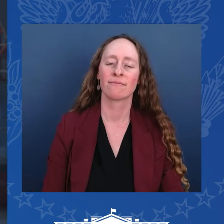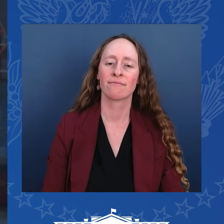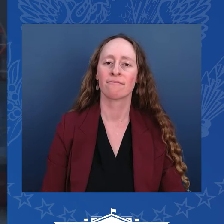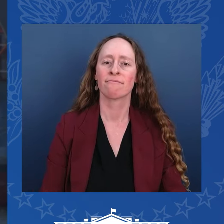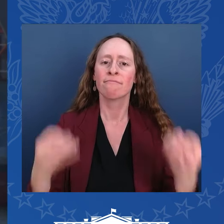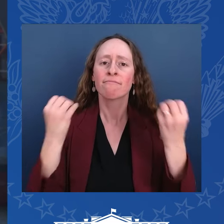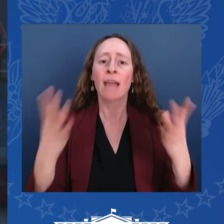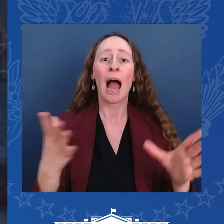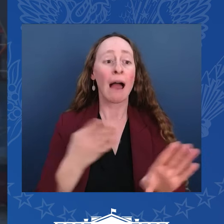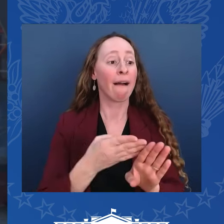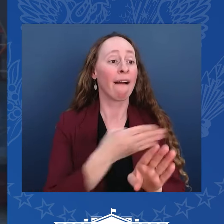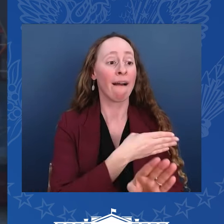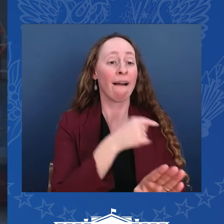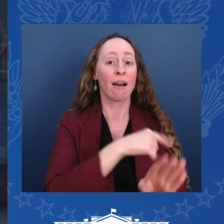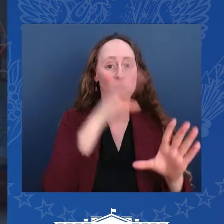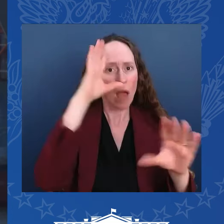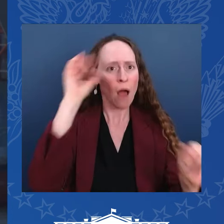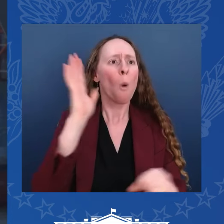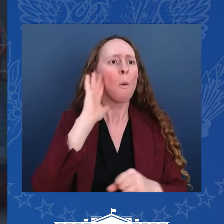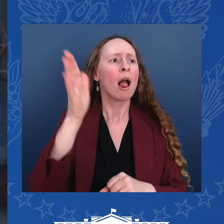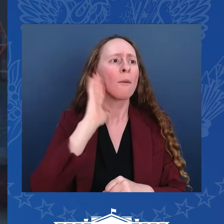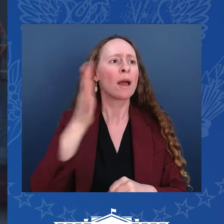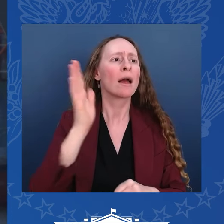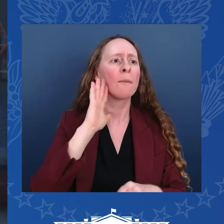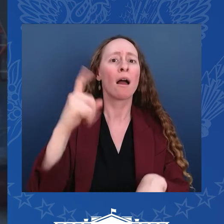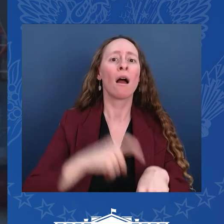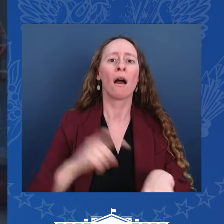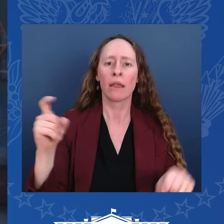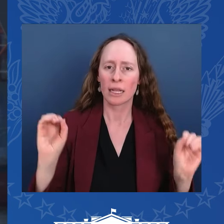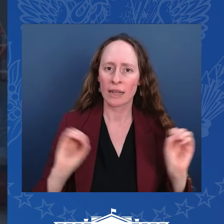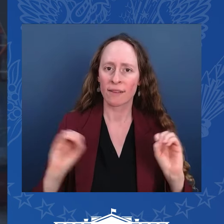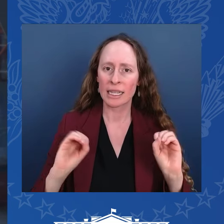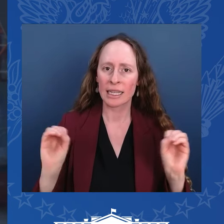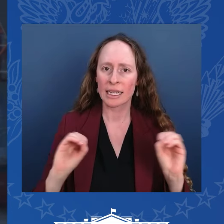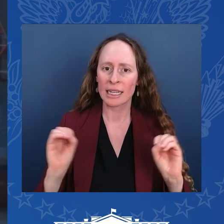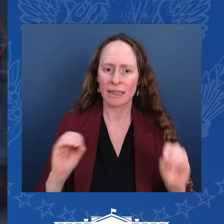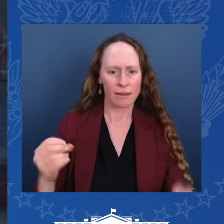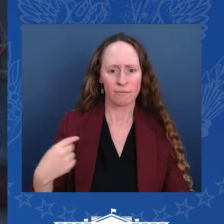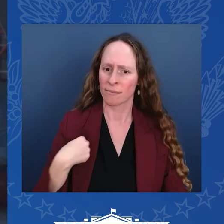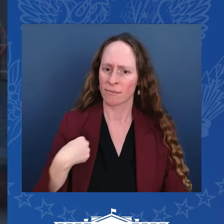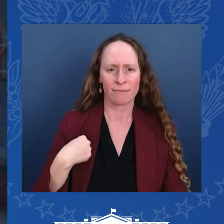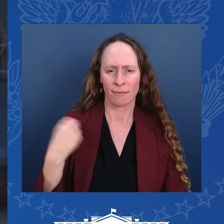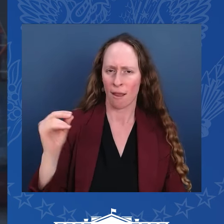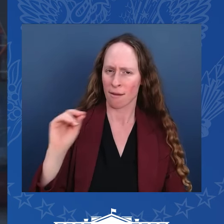Come on. I'm tired of treasurer delivered for America. We created a record 16 million new jobs,